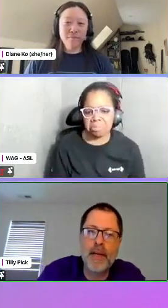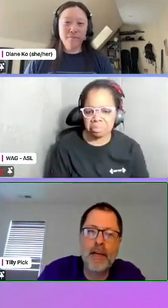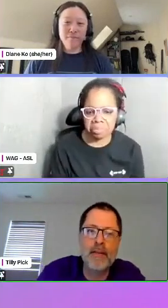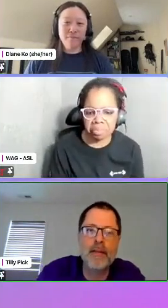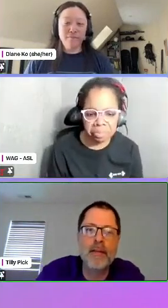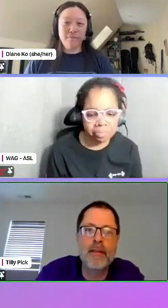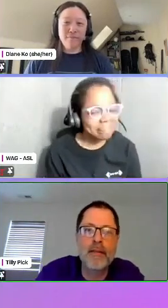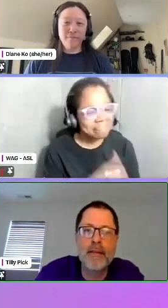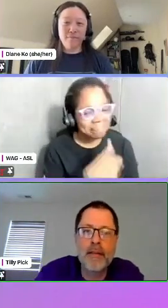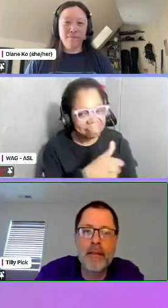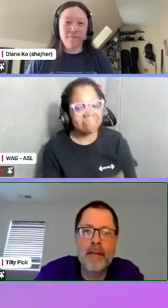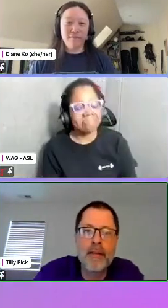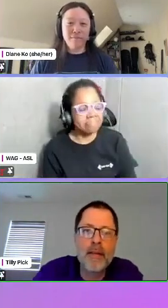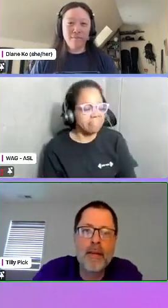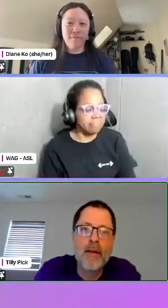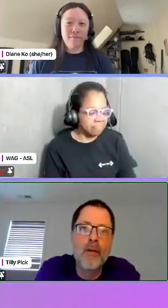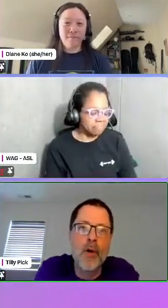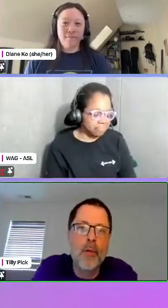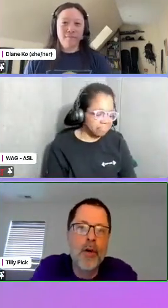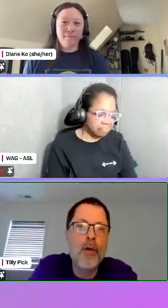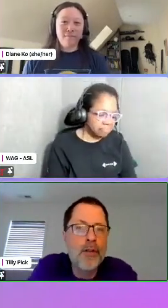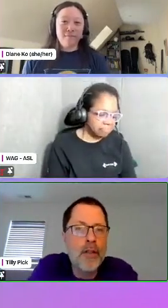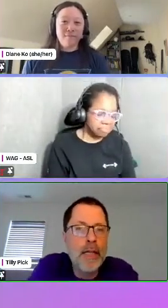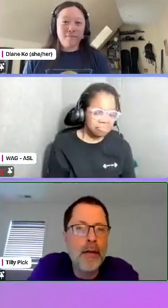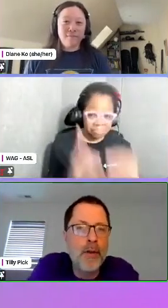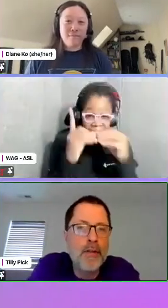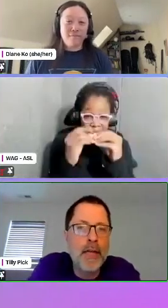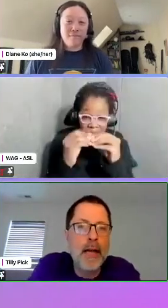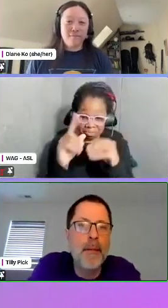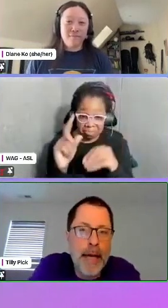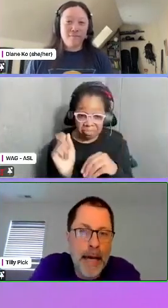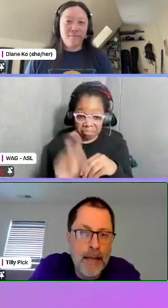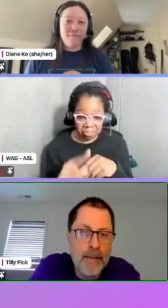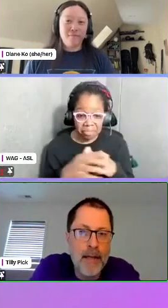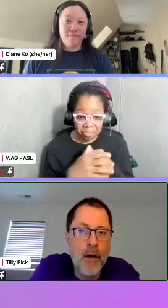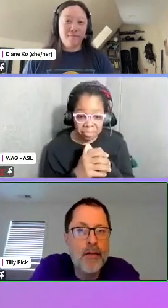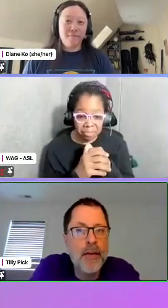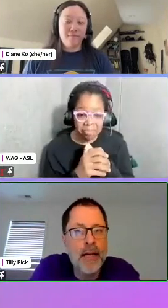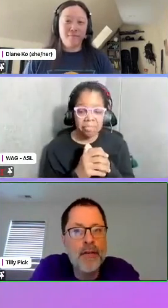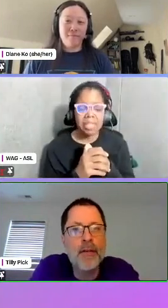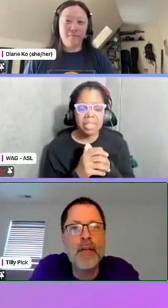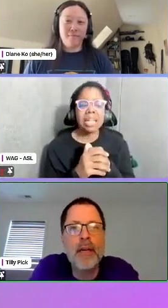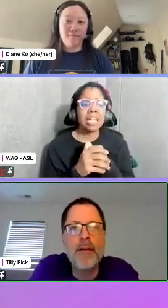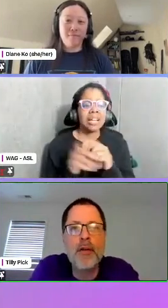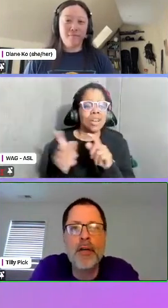mentioned for ID generation was using the userid hook.